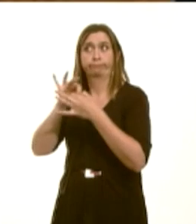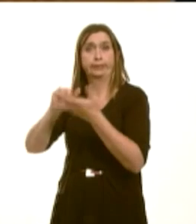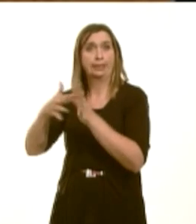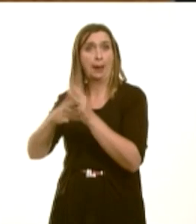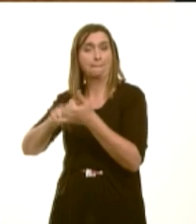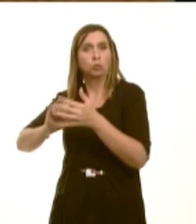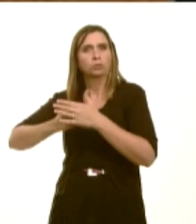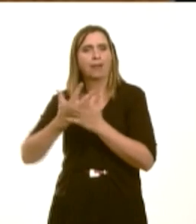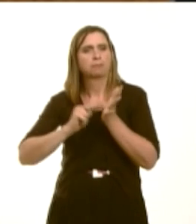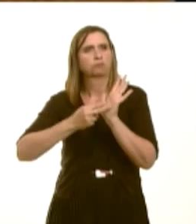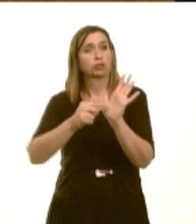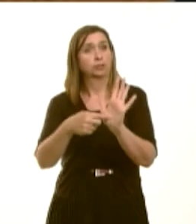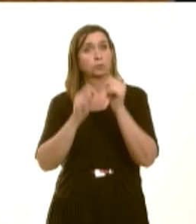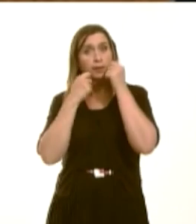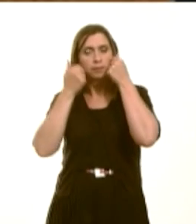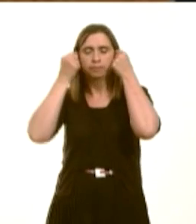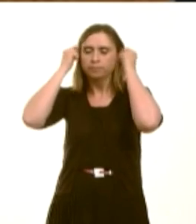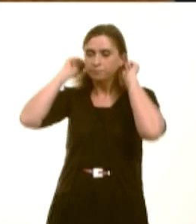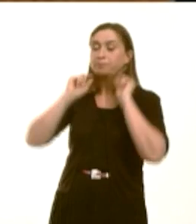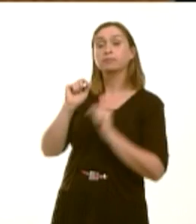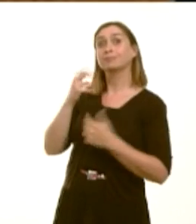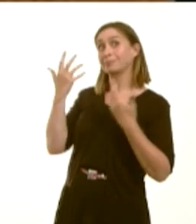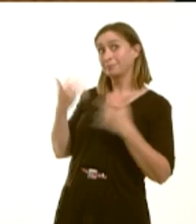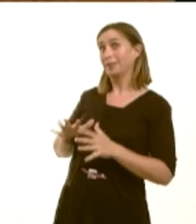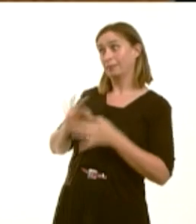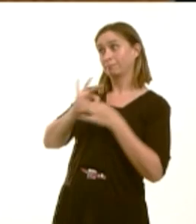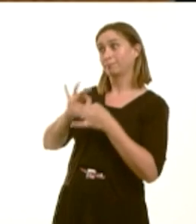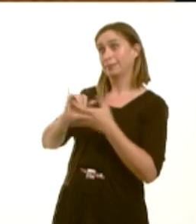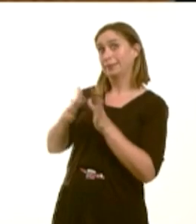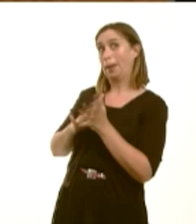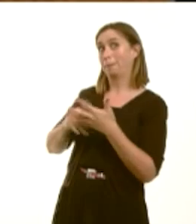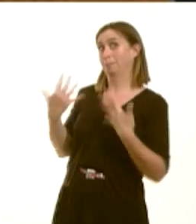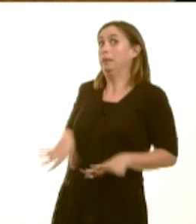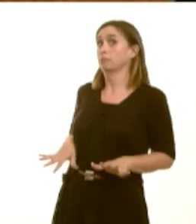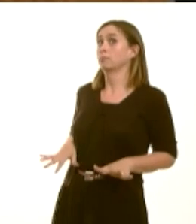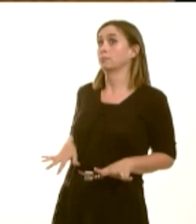Carwyn Jones: We have been working with SEACAMS already. We know thereís great potential